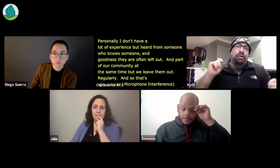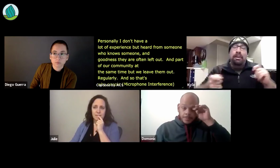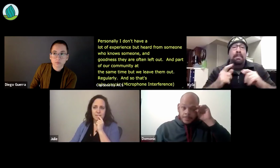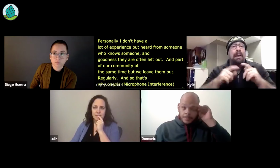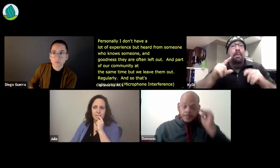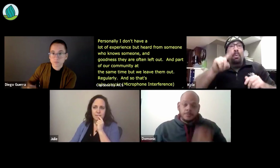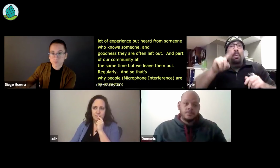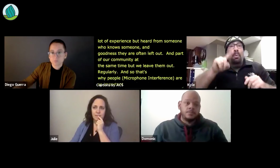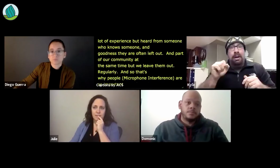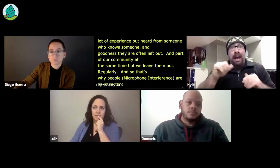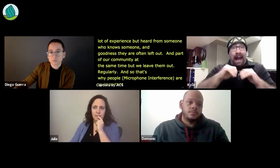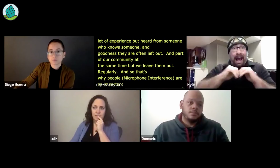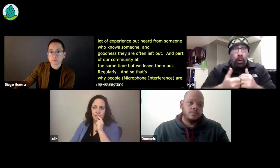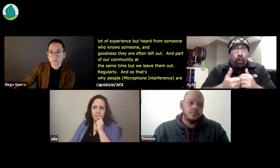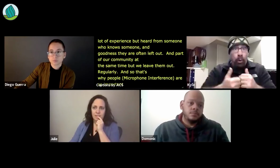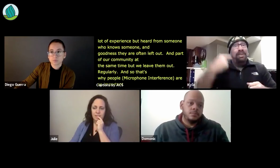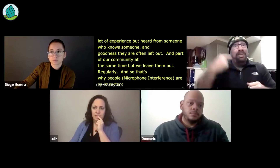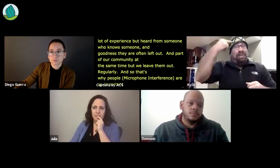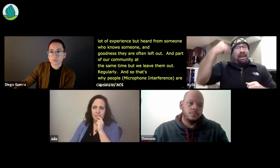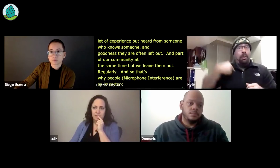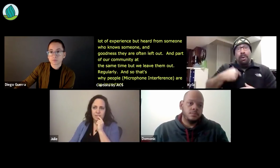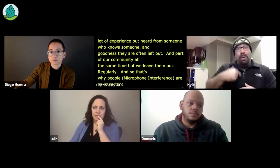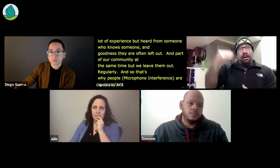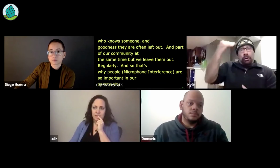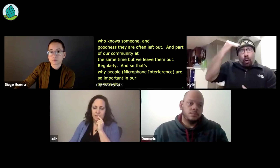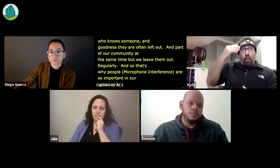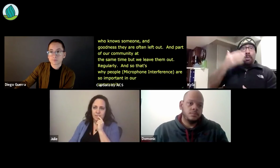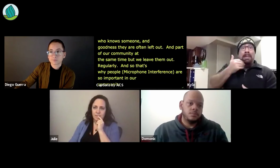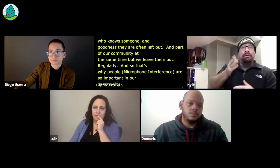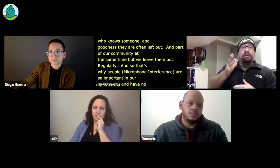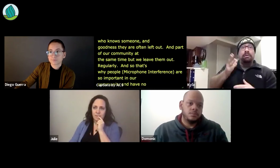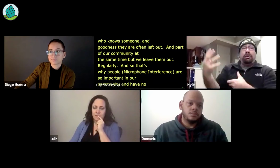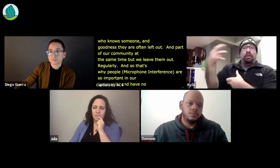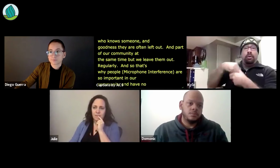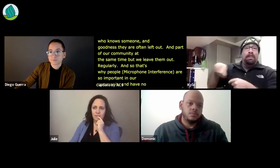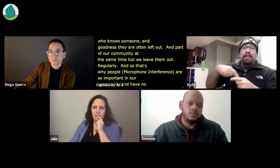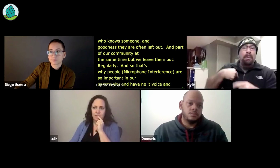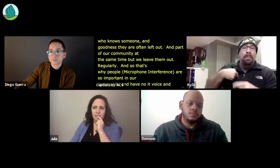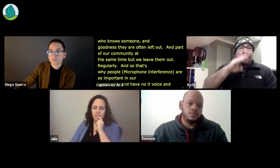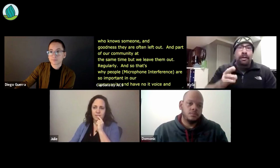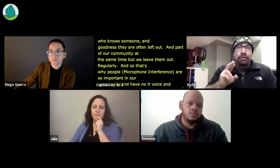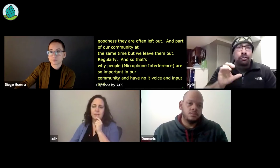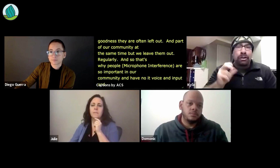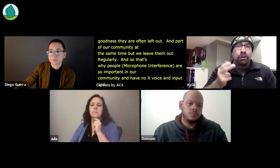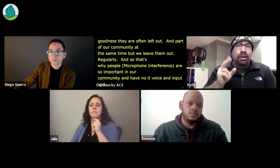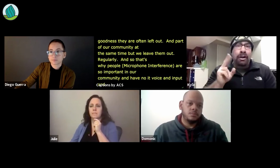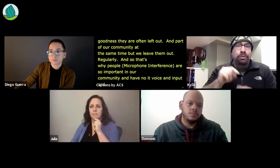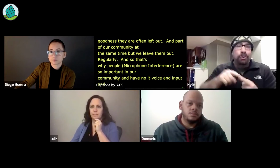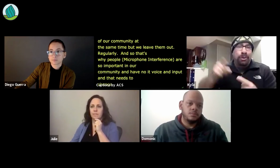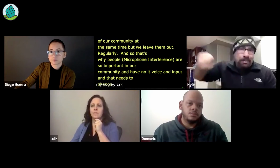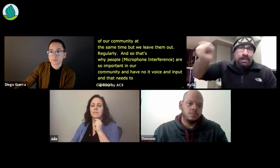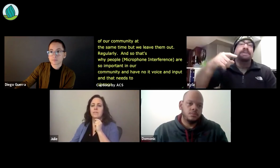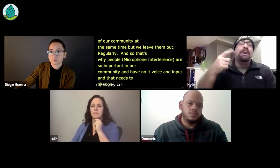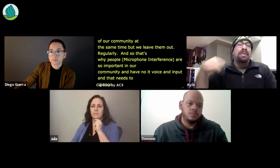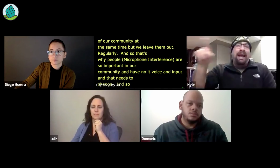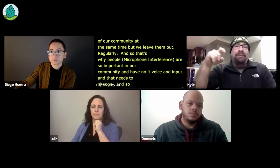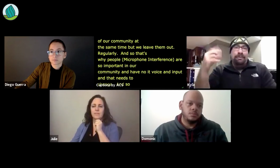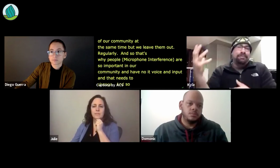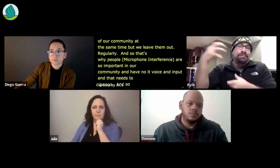And so we know it's best to include them, but then we don't reach out to them. They've got to be brought in and reached out